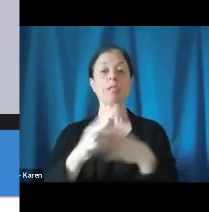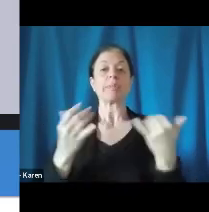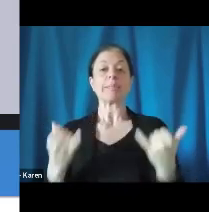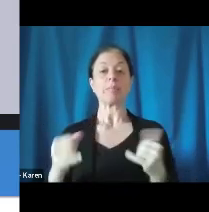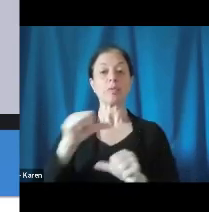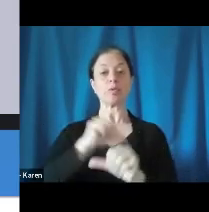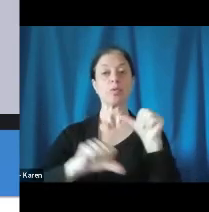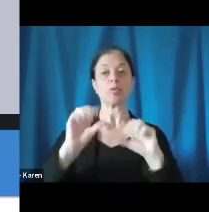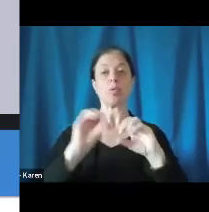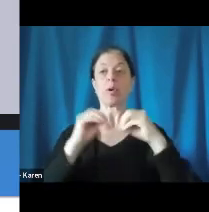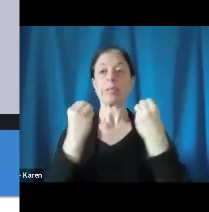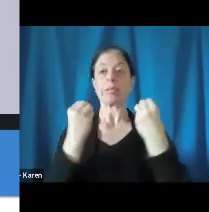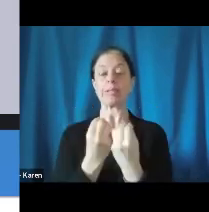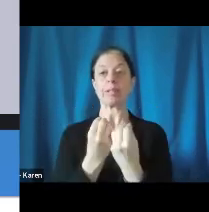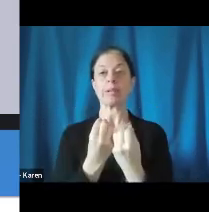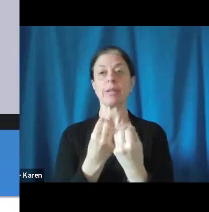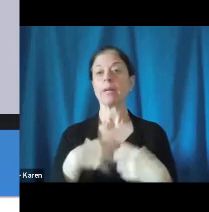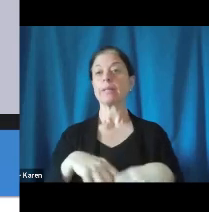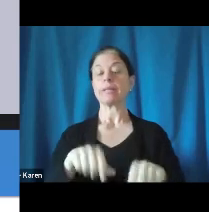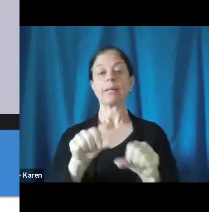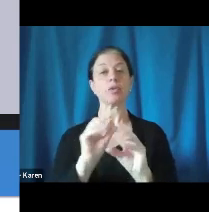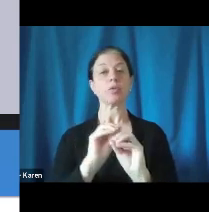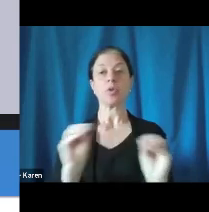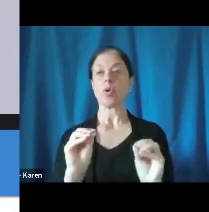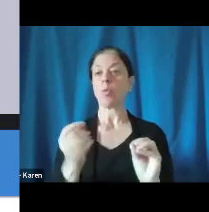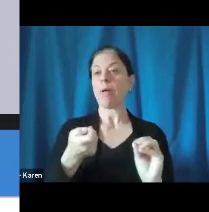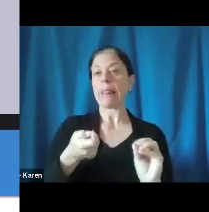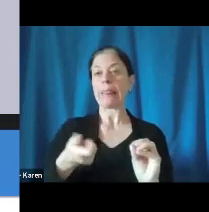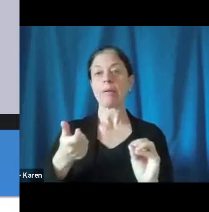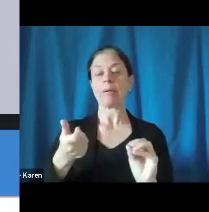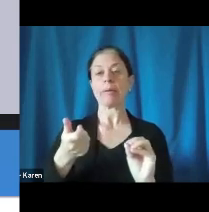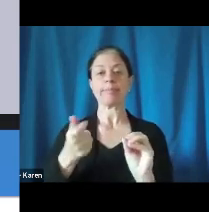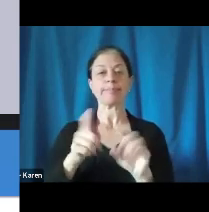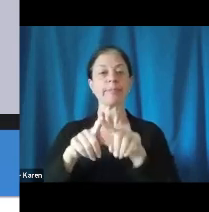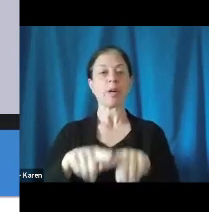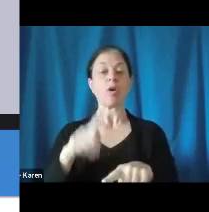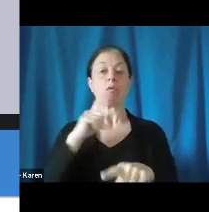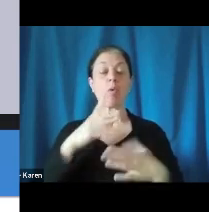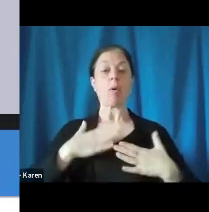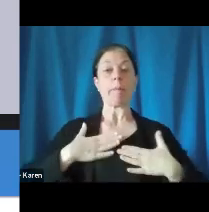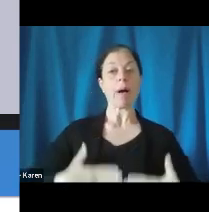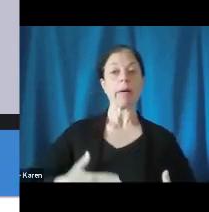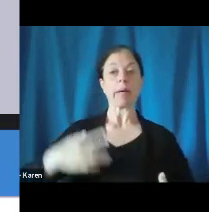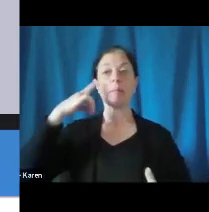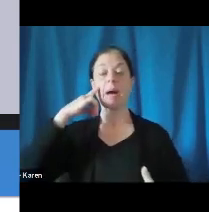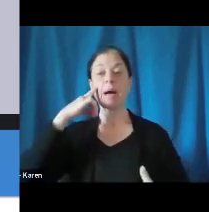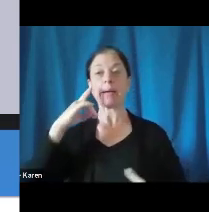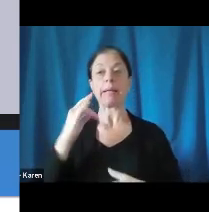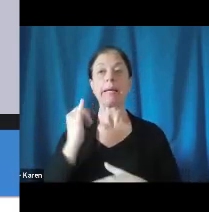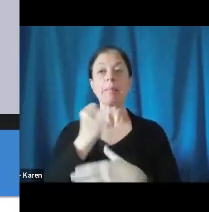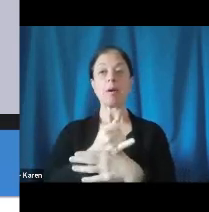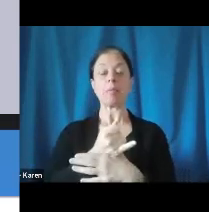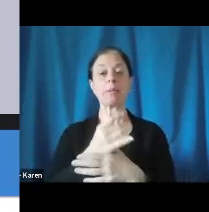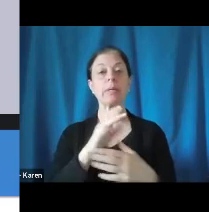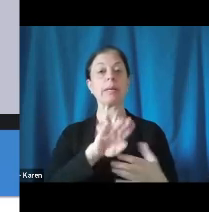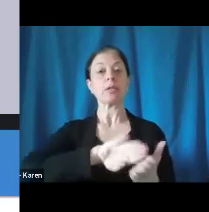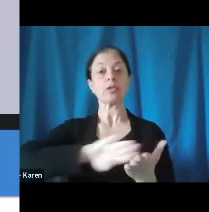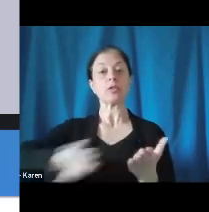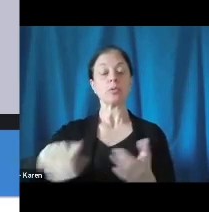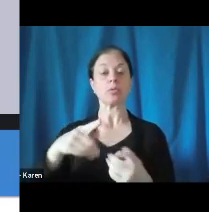disadvantage or restriction of activity caused by contemporary social organization, which takes no or little